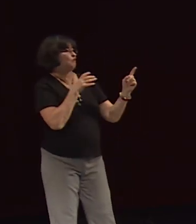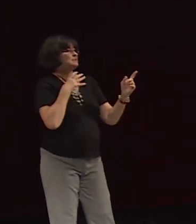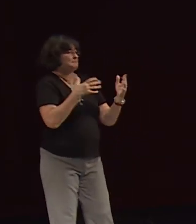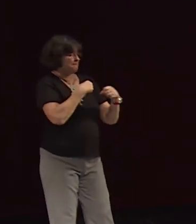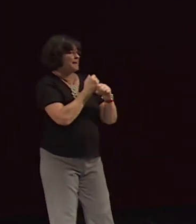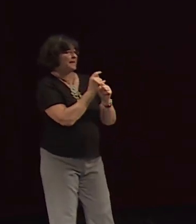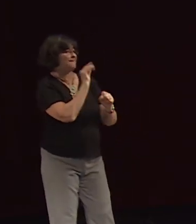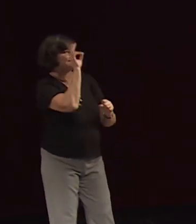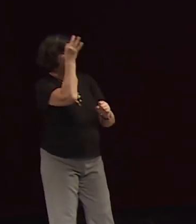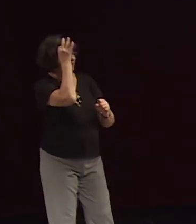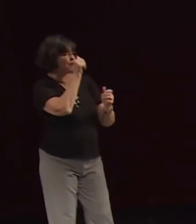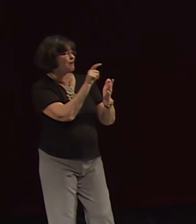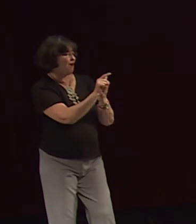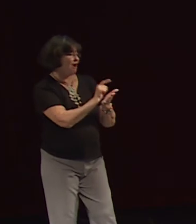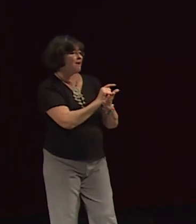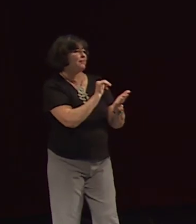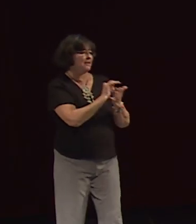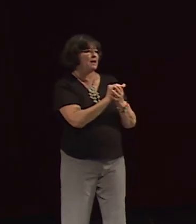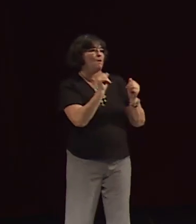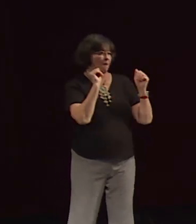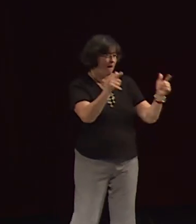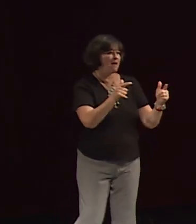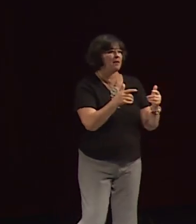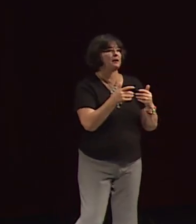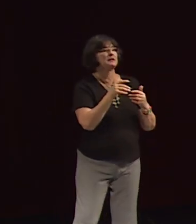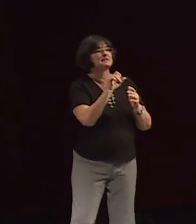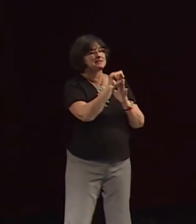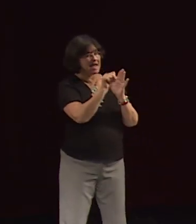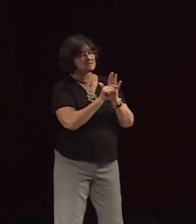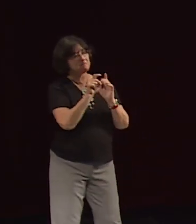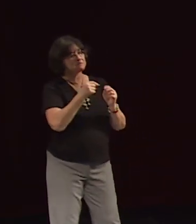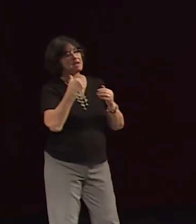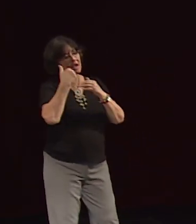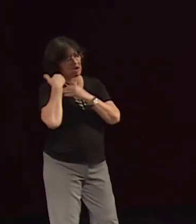but we feel that that would certainly happen in the future.